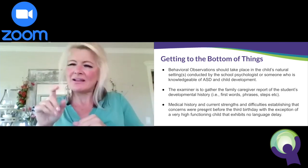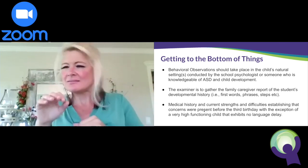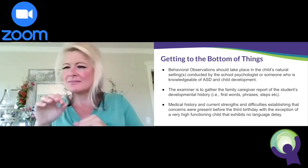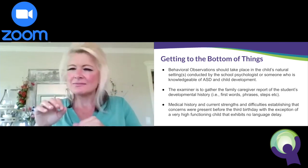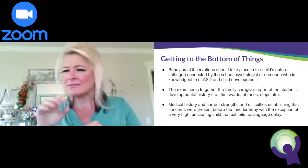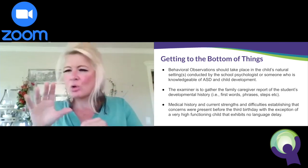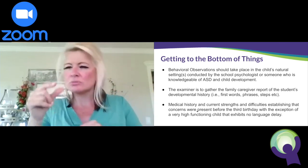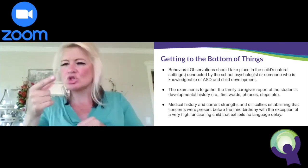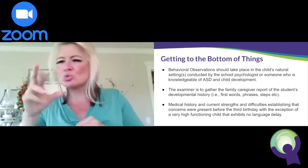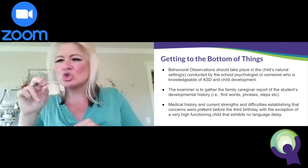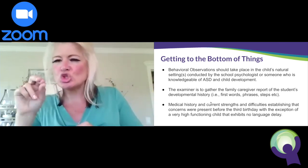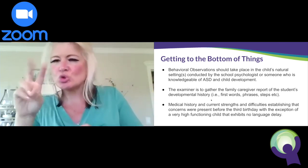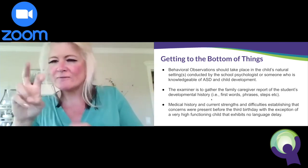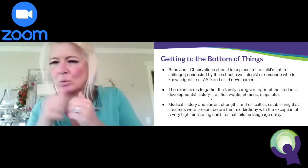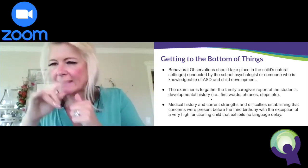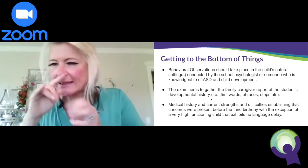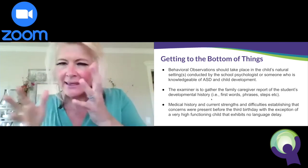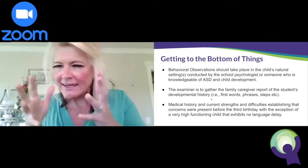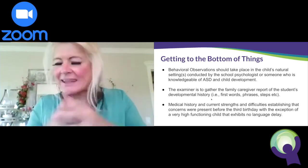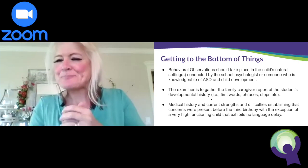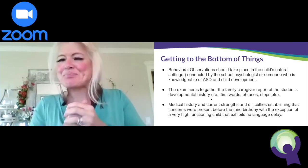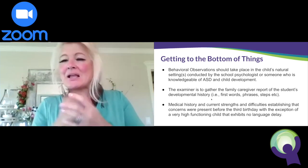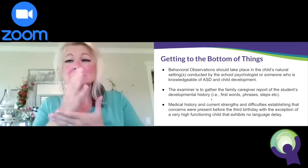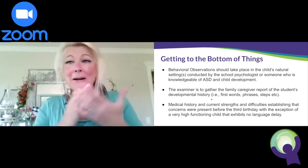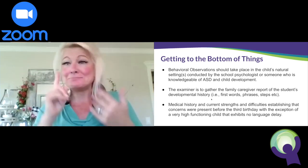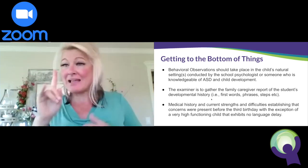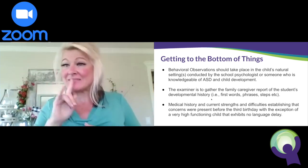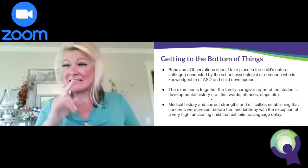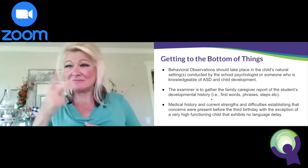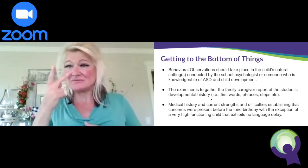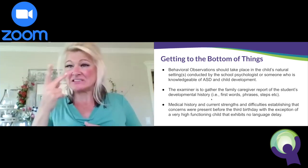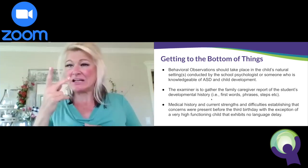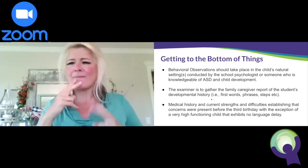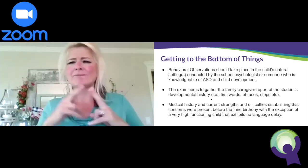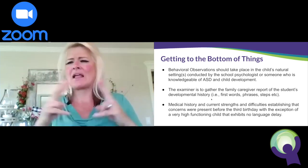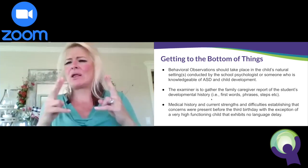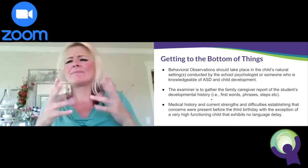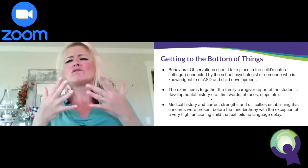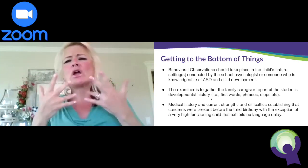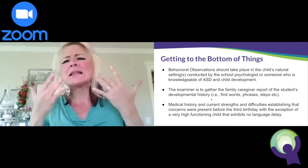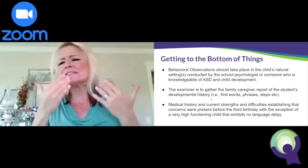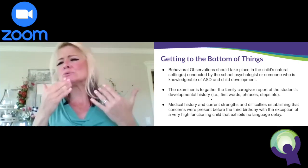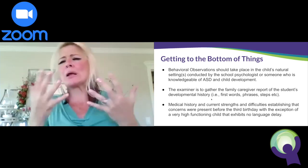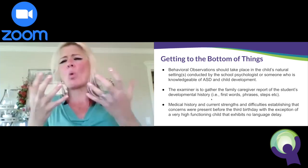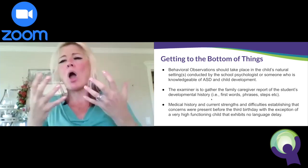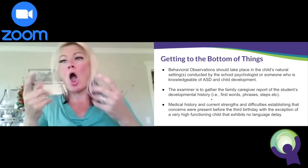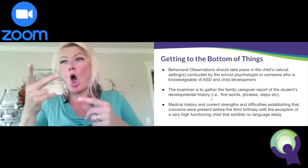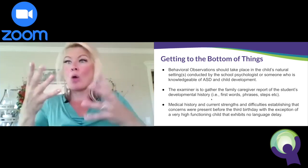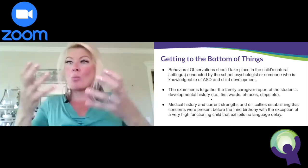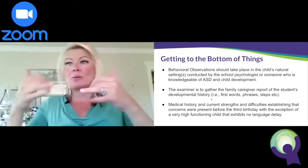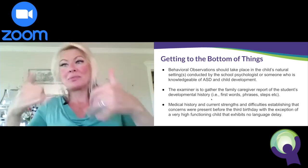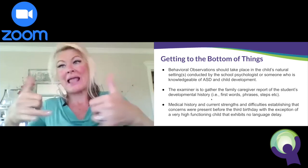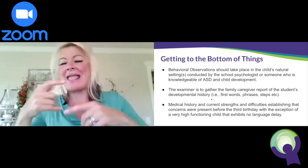Really looking at what's their groove, looking at seeing